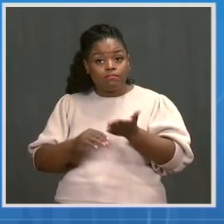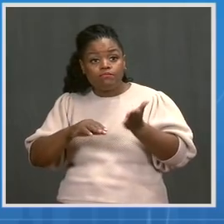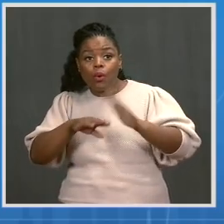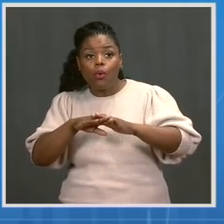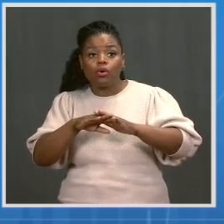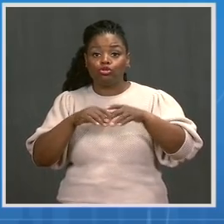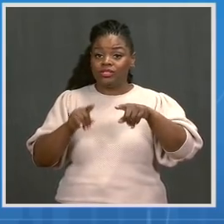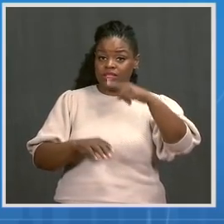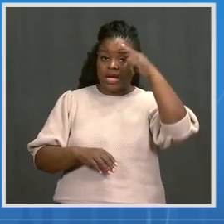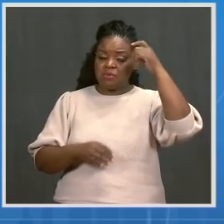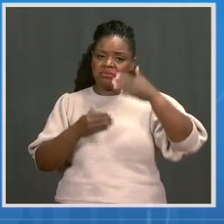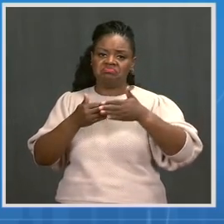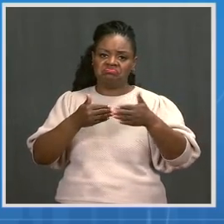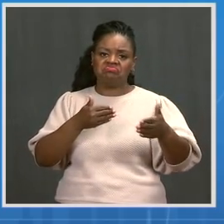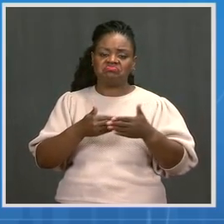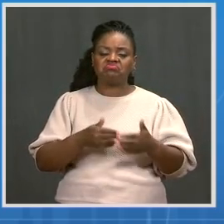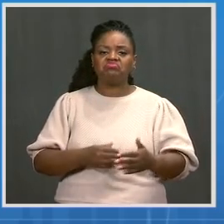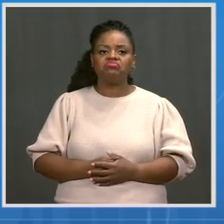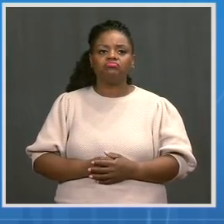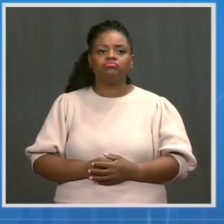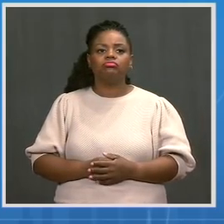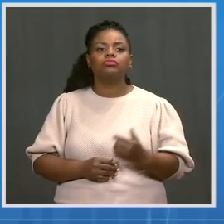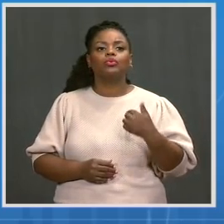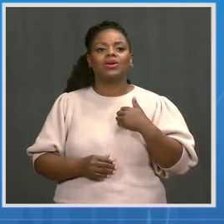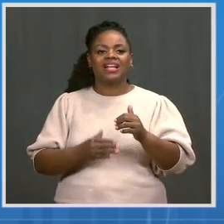as we help lead the fight to end the pandemic across the globe.